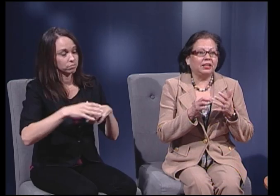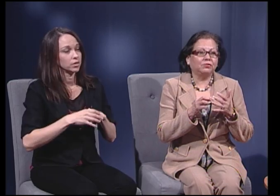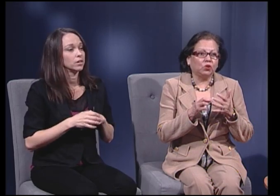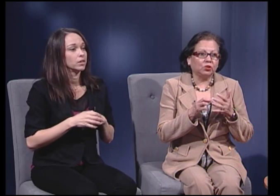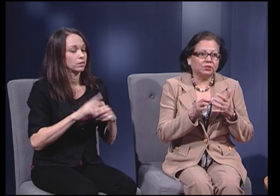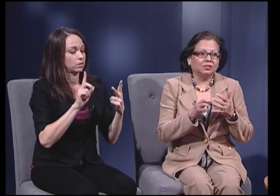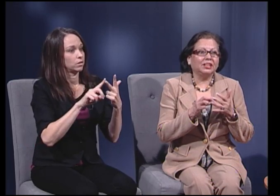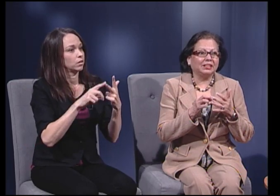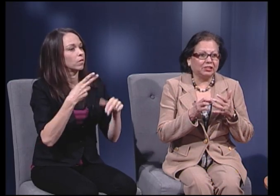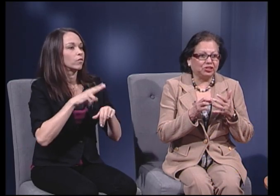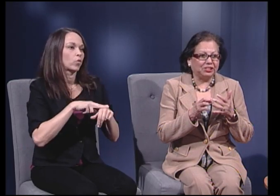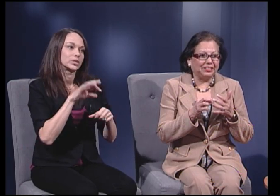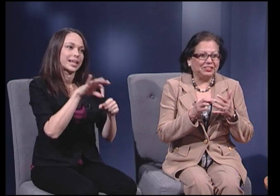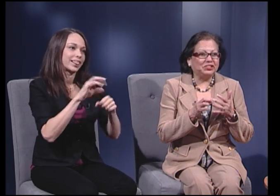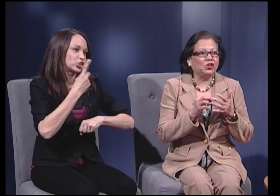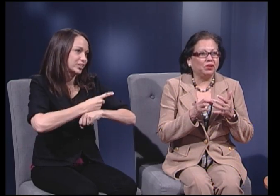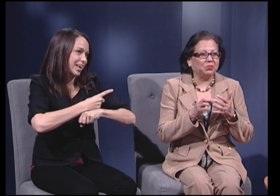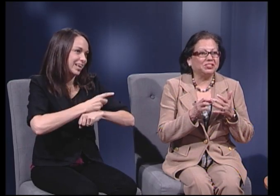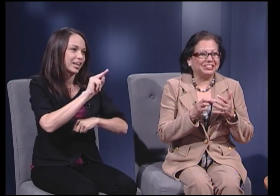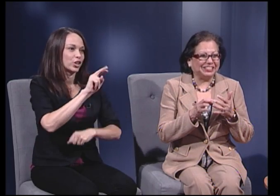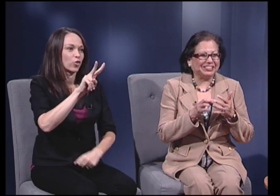And of course election date, November the 6th.